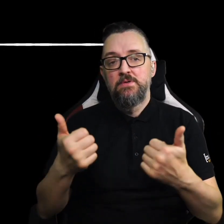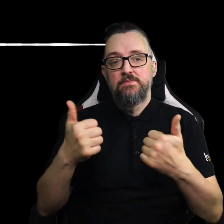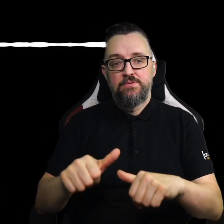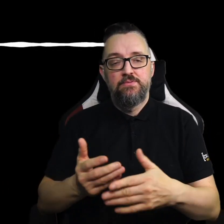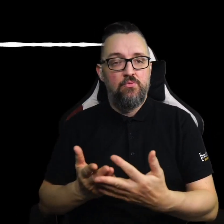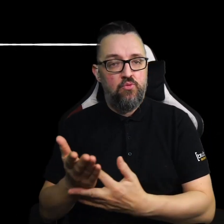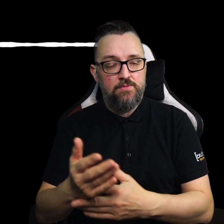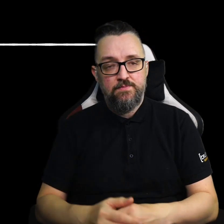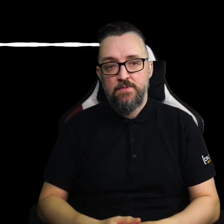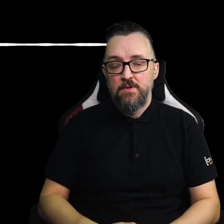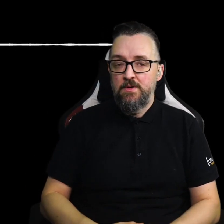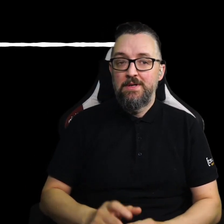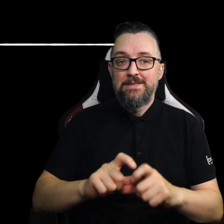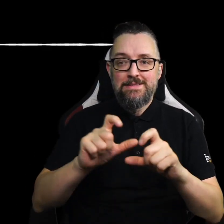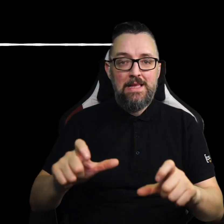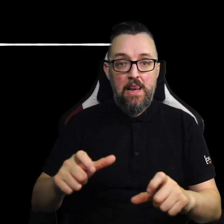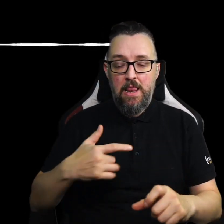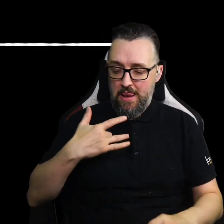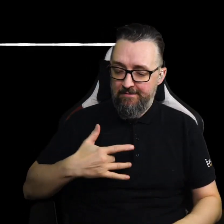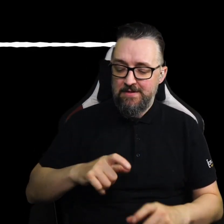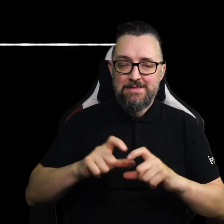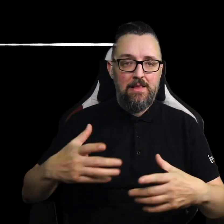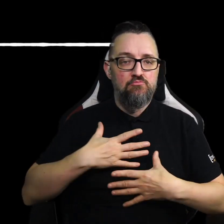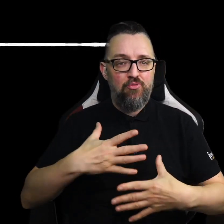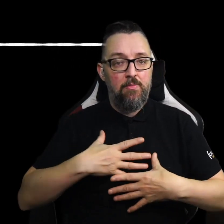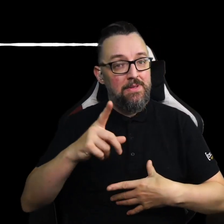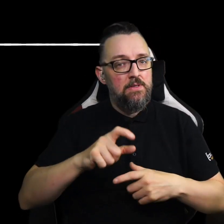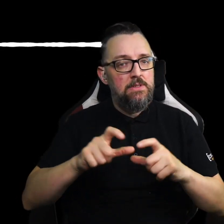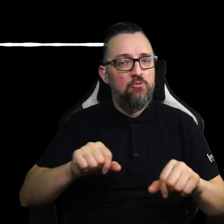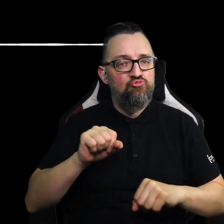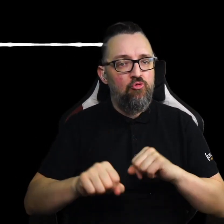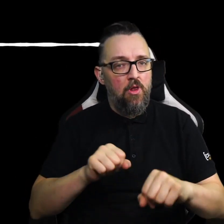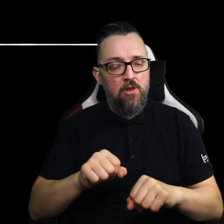And I will forever skip a heartbeat every time I get an official-looking letter or hear